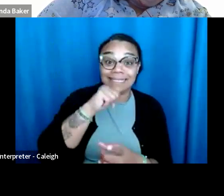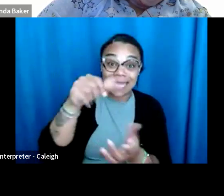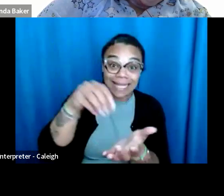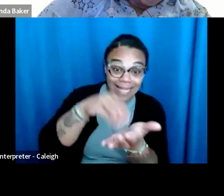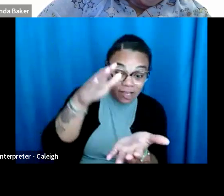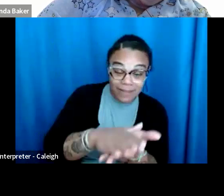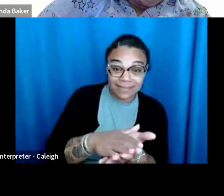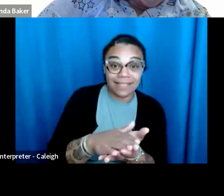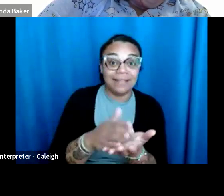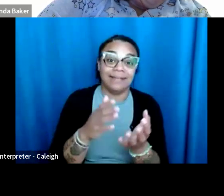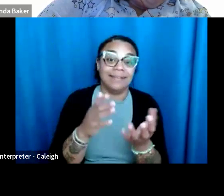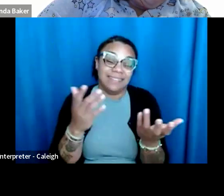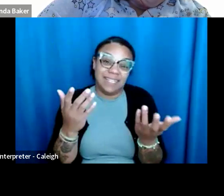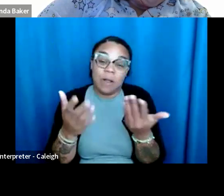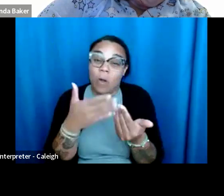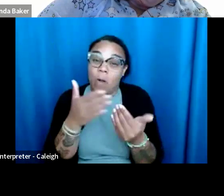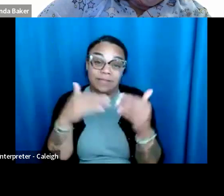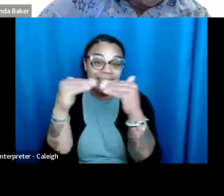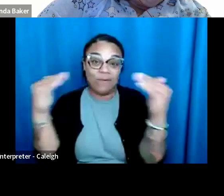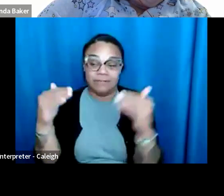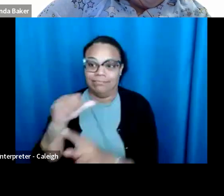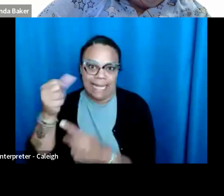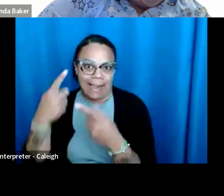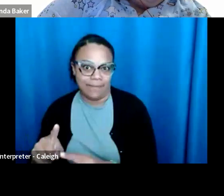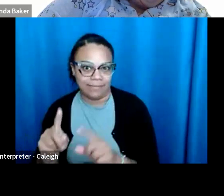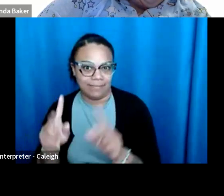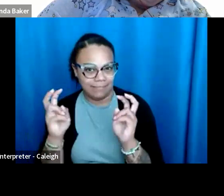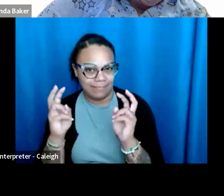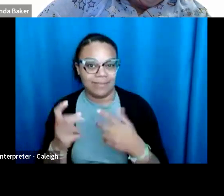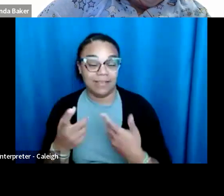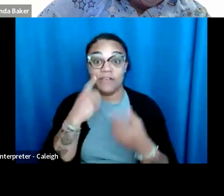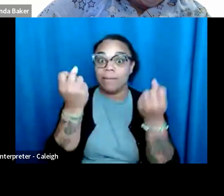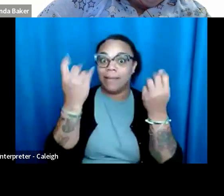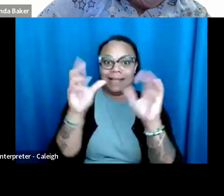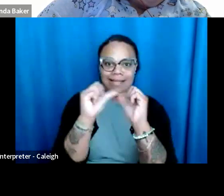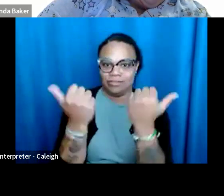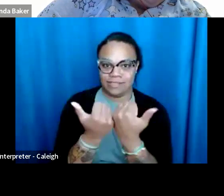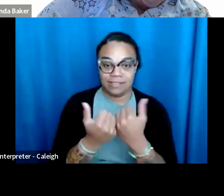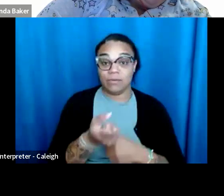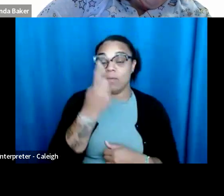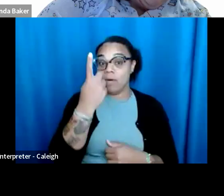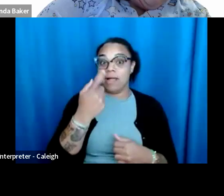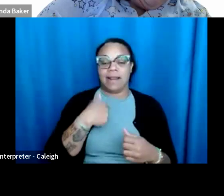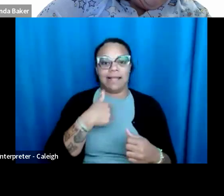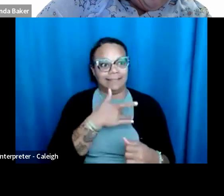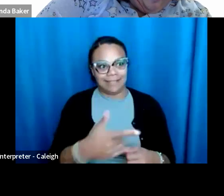and that goes for a lot of different agencies. The biggest one that sticks out in my mind is social security.